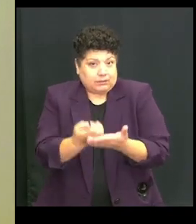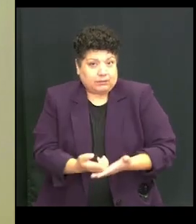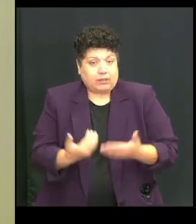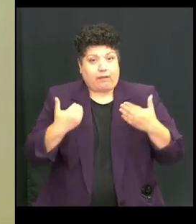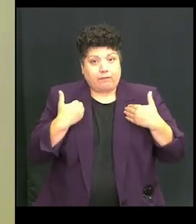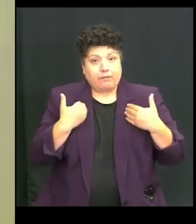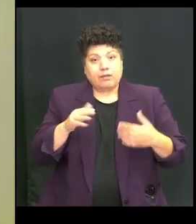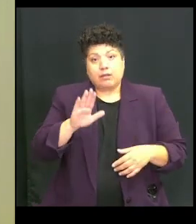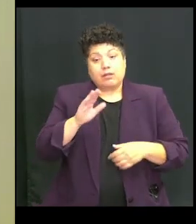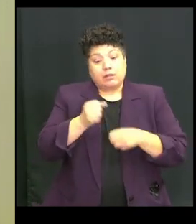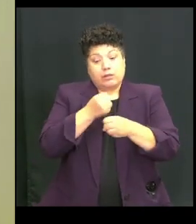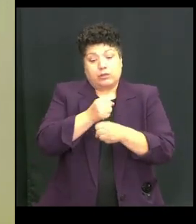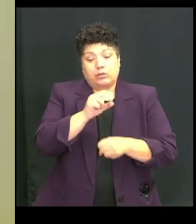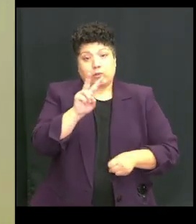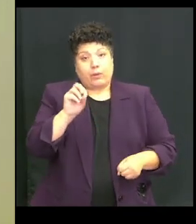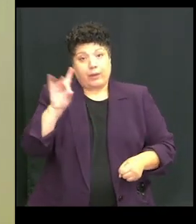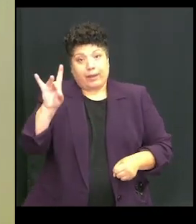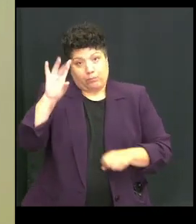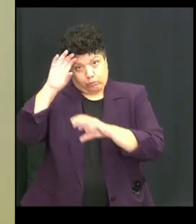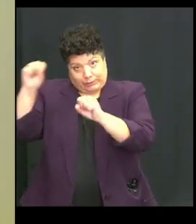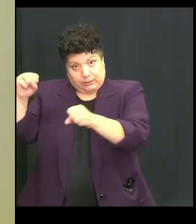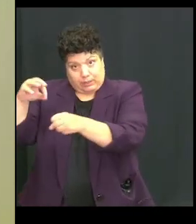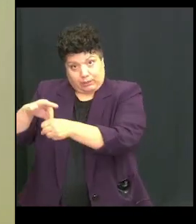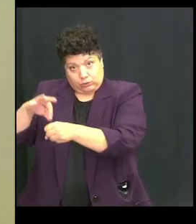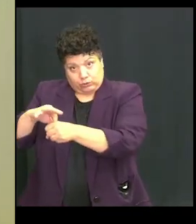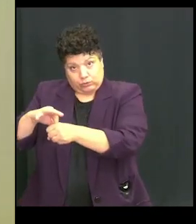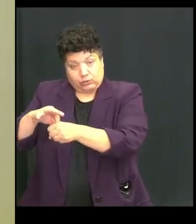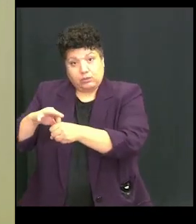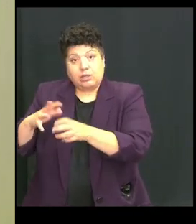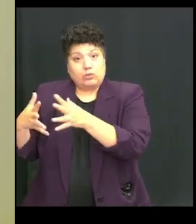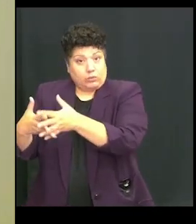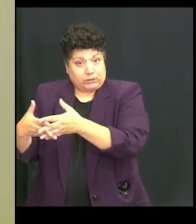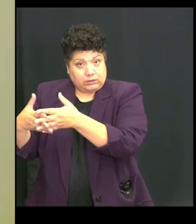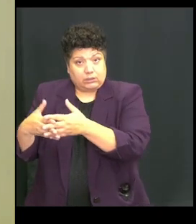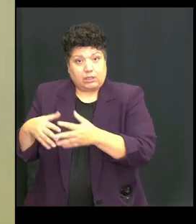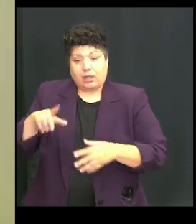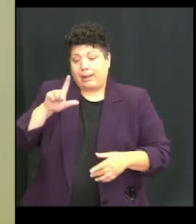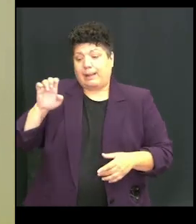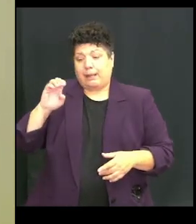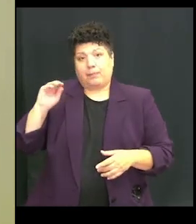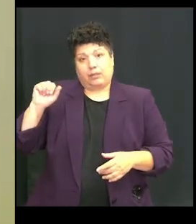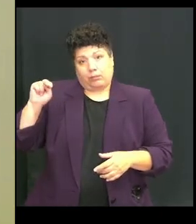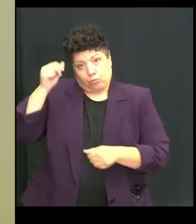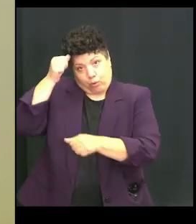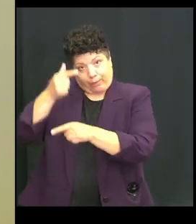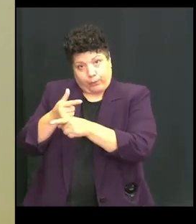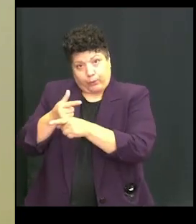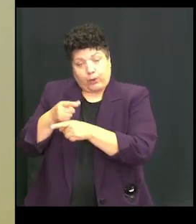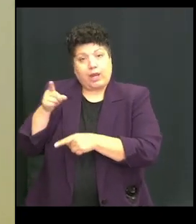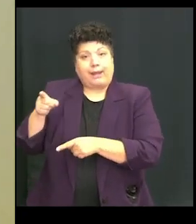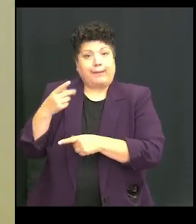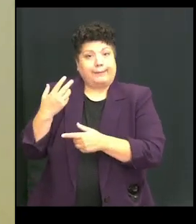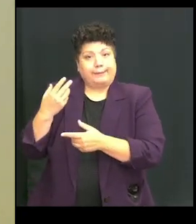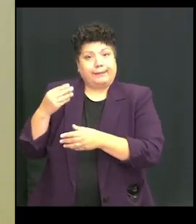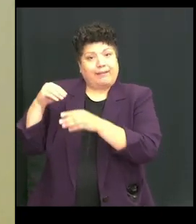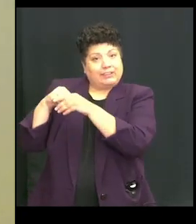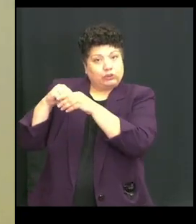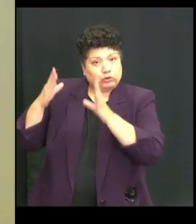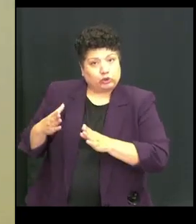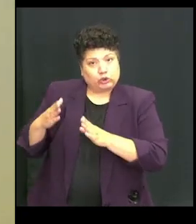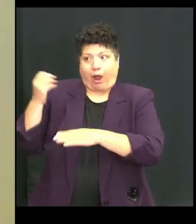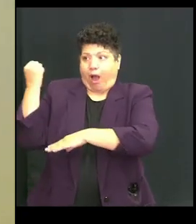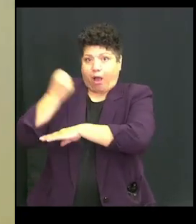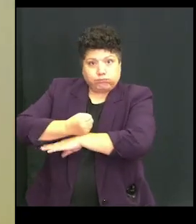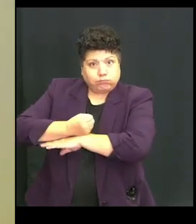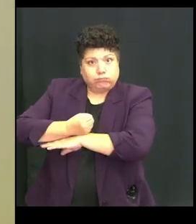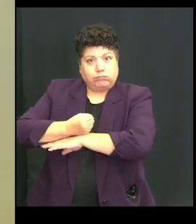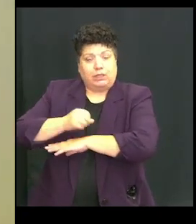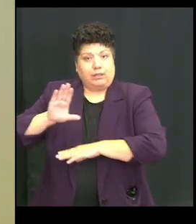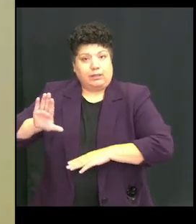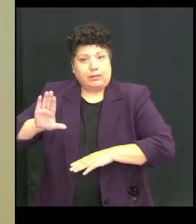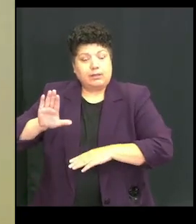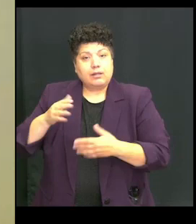In the 2008 presidential election when the Lehman Brothers collapsed in the final phase of the campaign